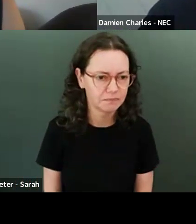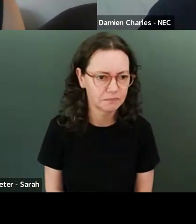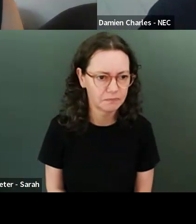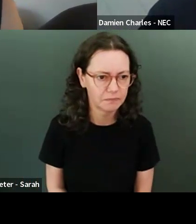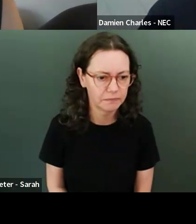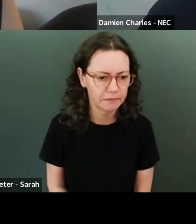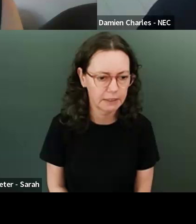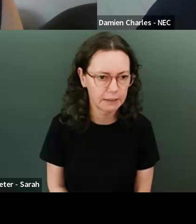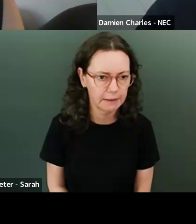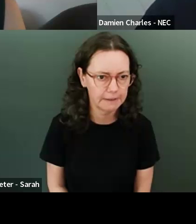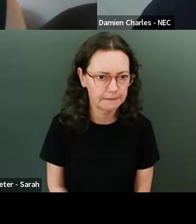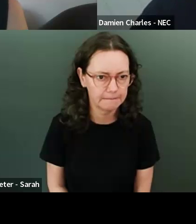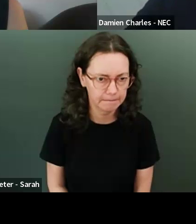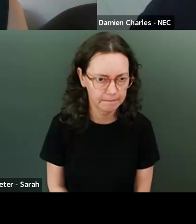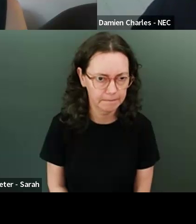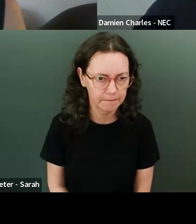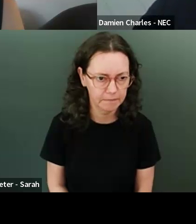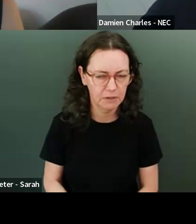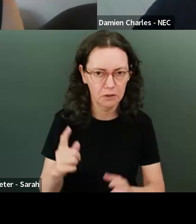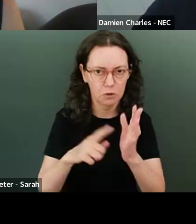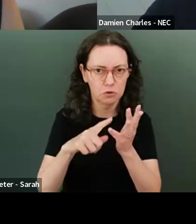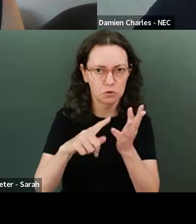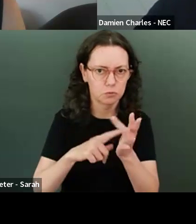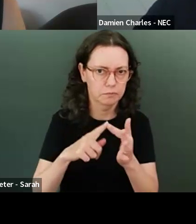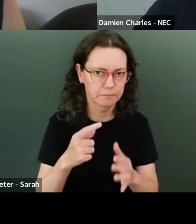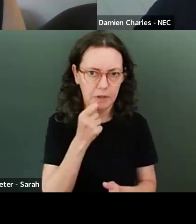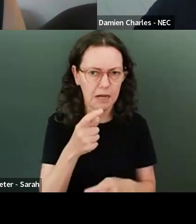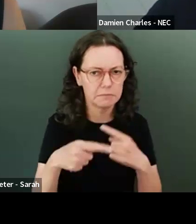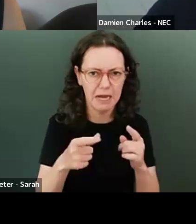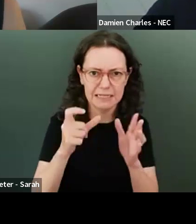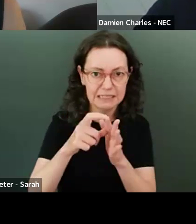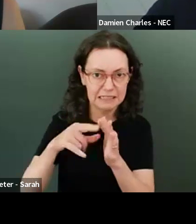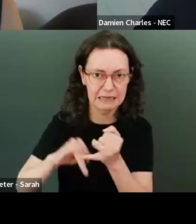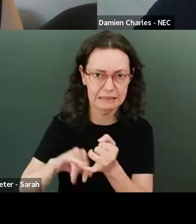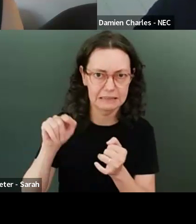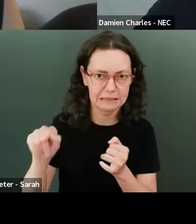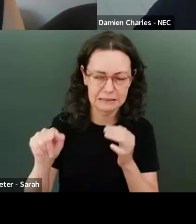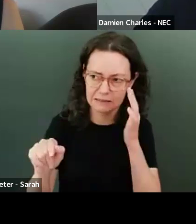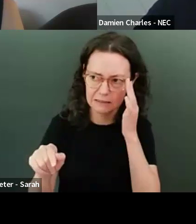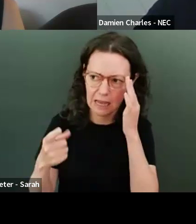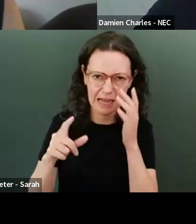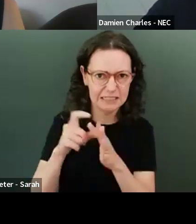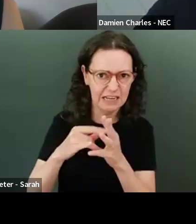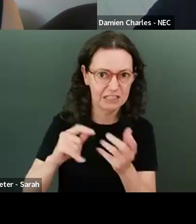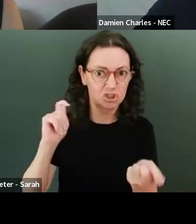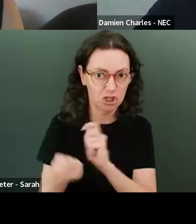support in employment and the